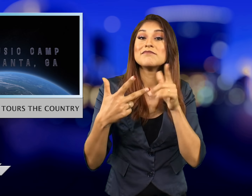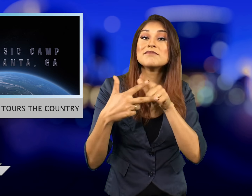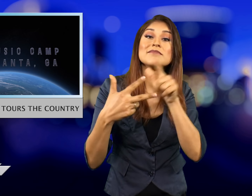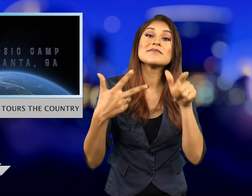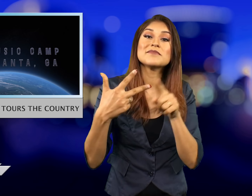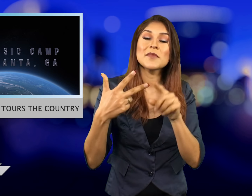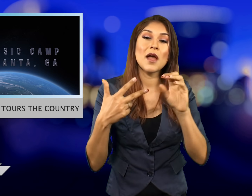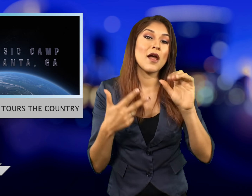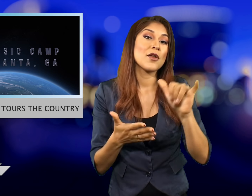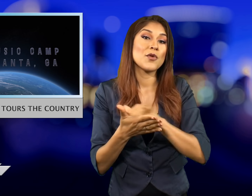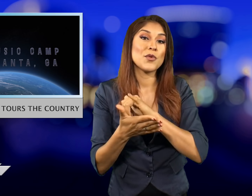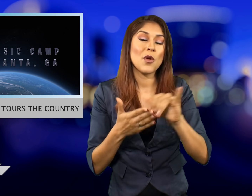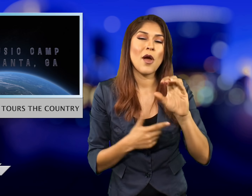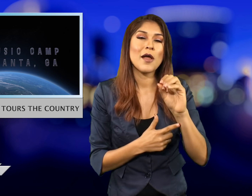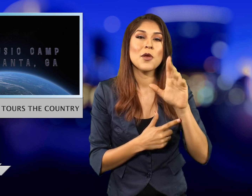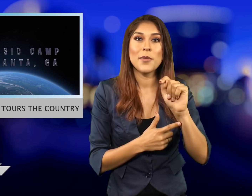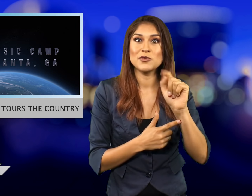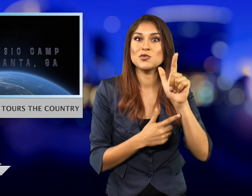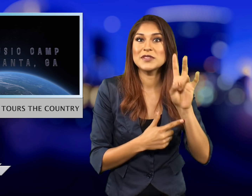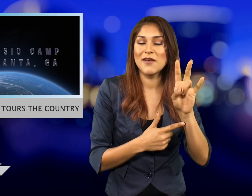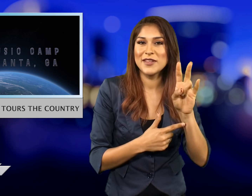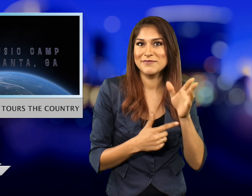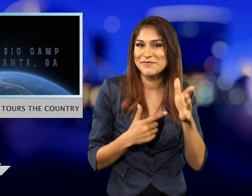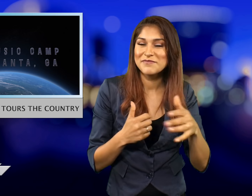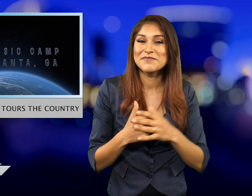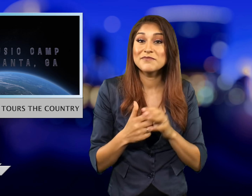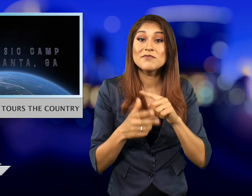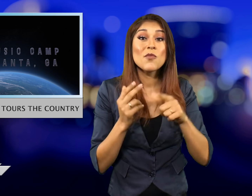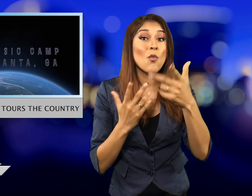and in New York October 27.